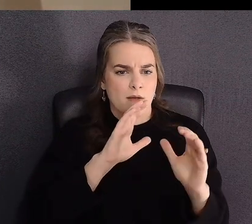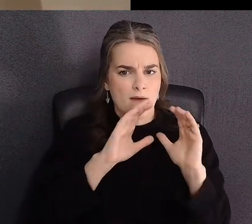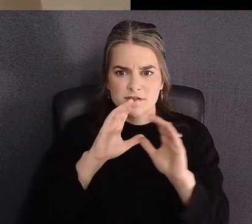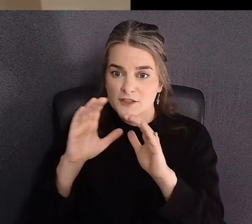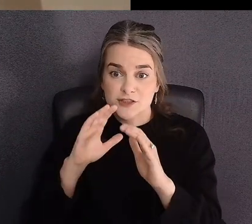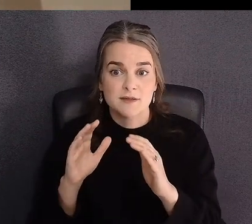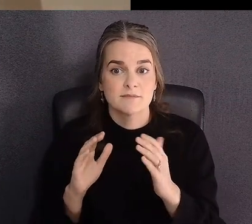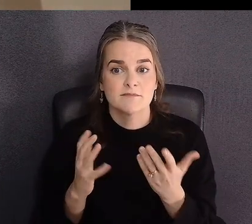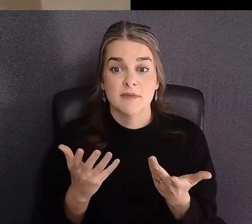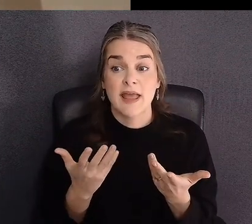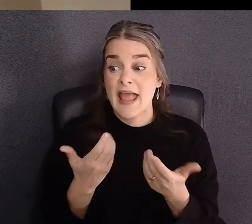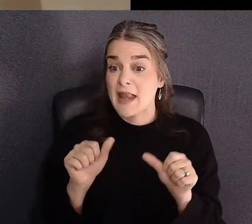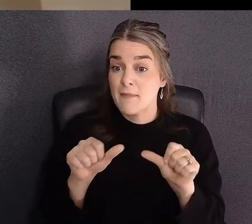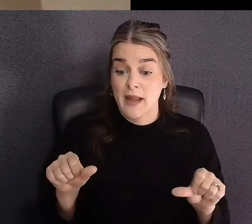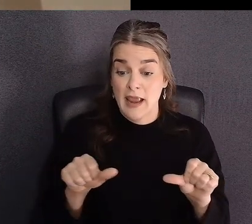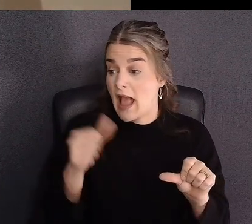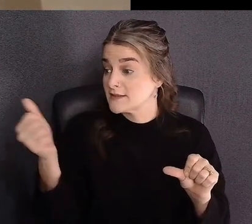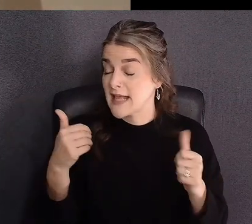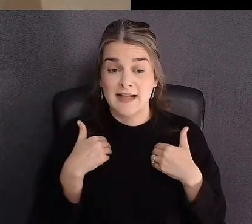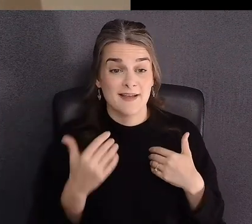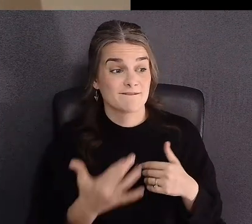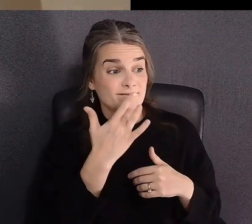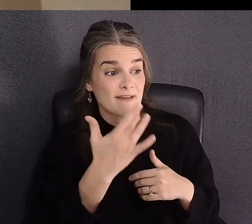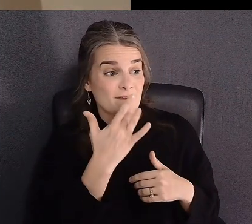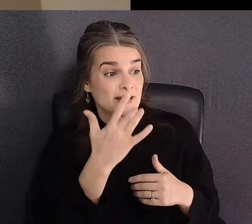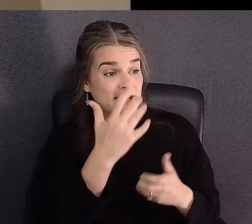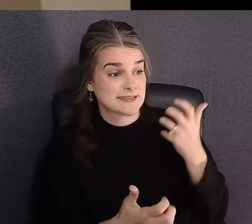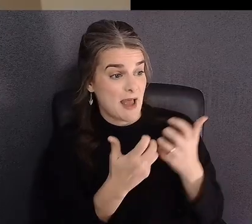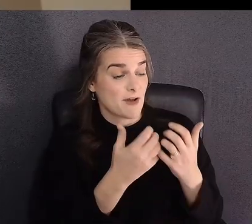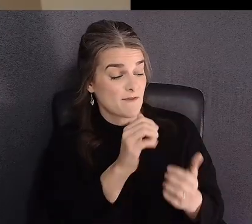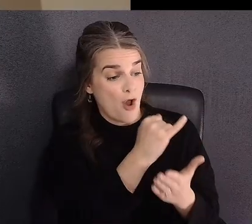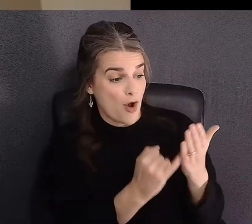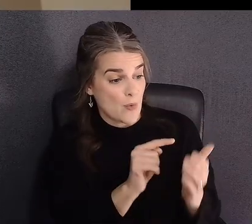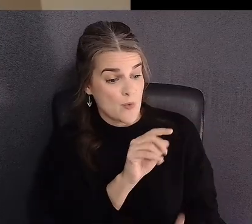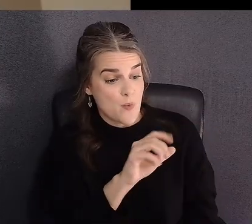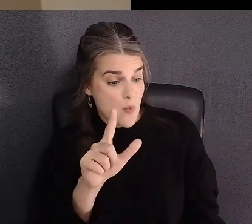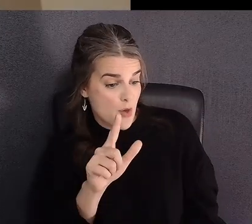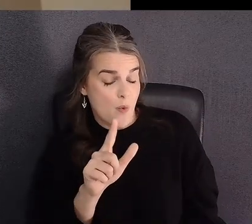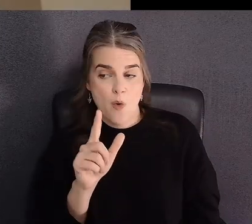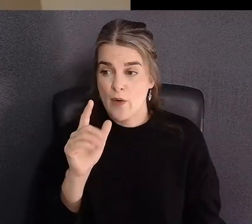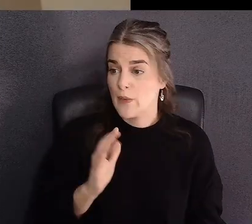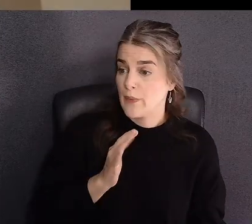if anyone else has a favorite adaptive art tool or cool thing that they have discovered that other people might